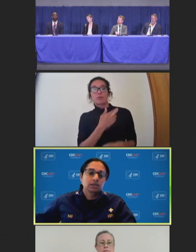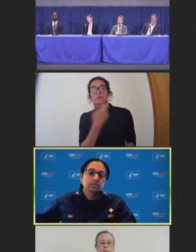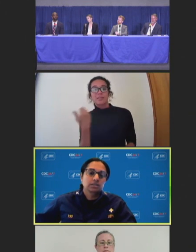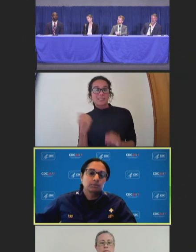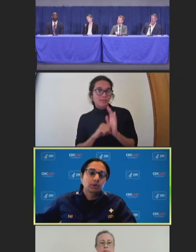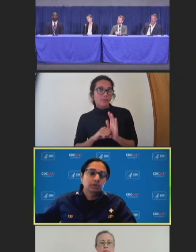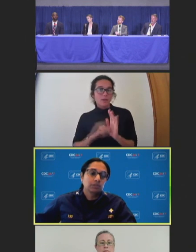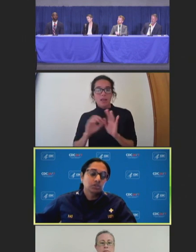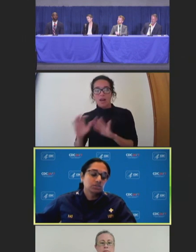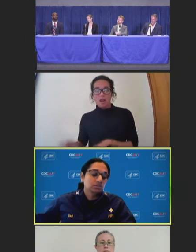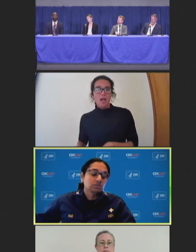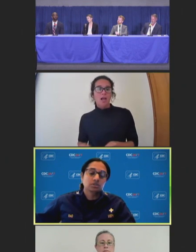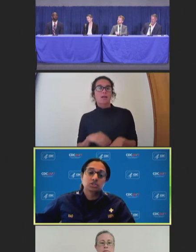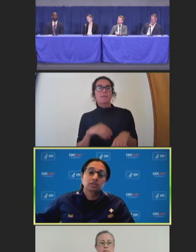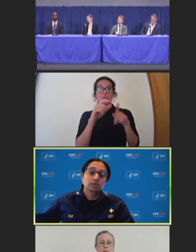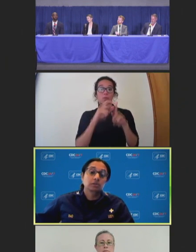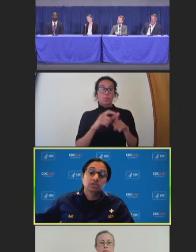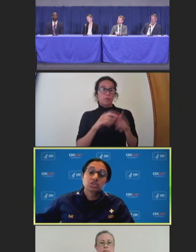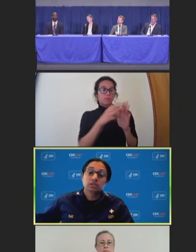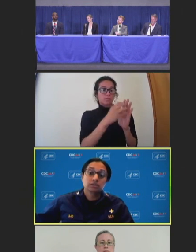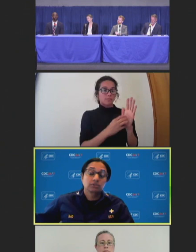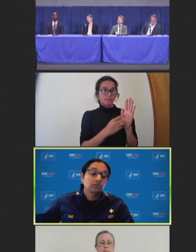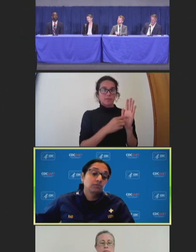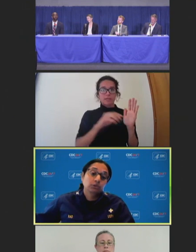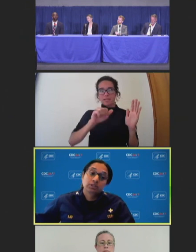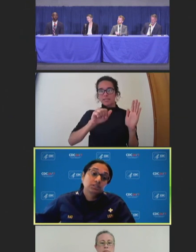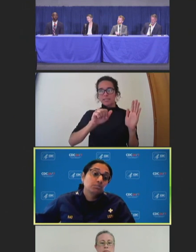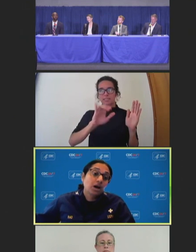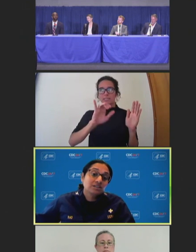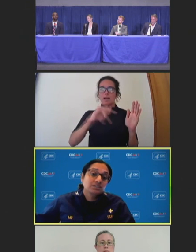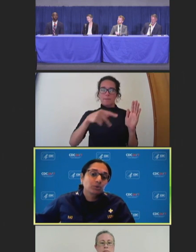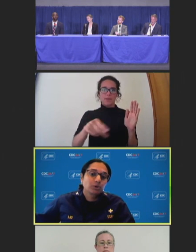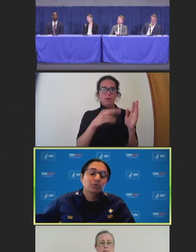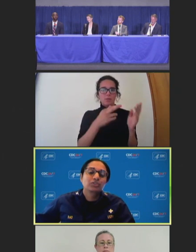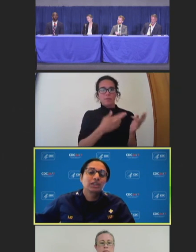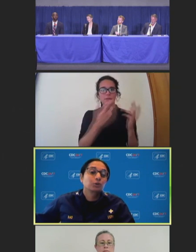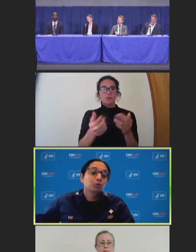ACIP recommendations is such that the clinician, if they feel that it's possible, that they could